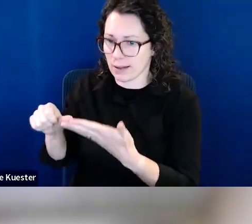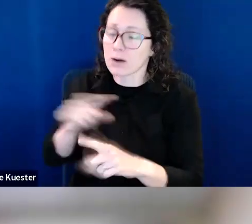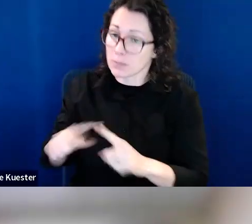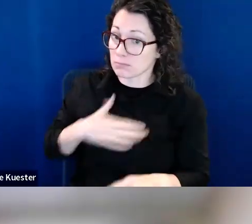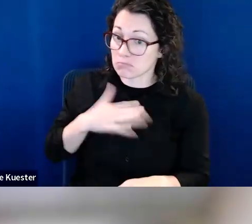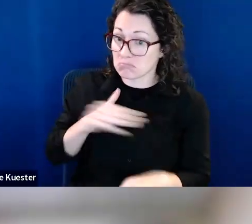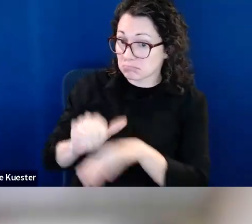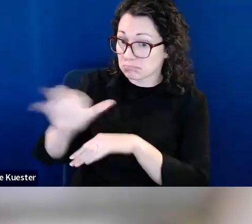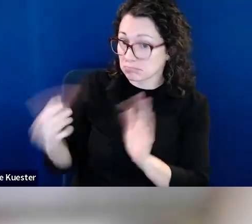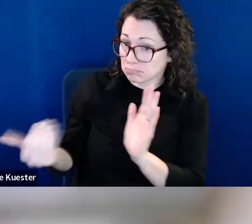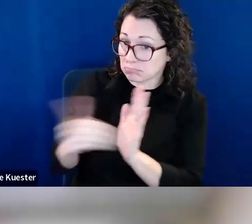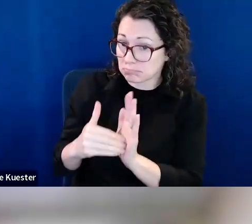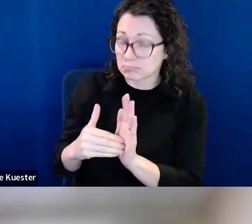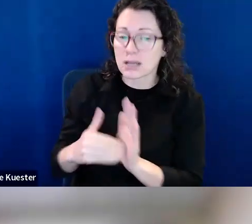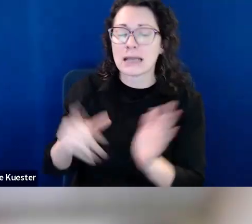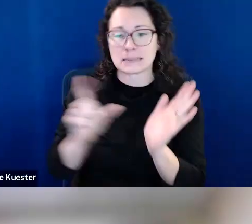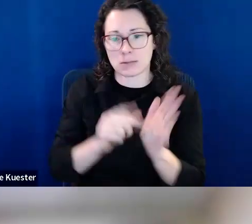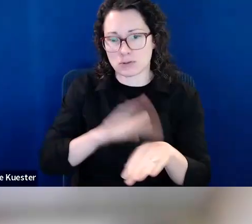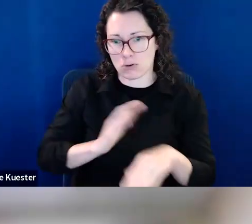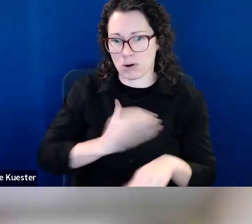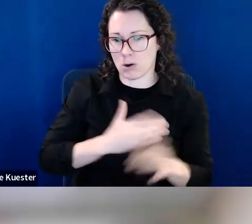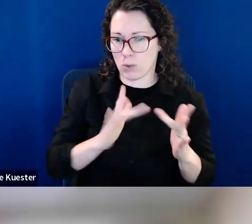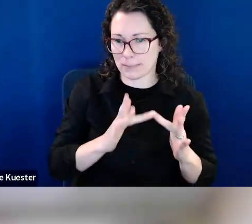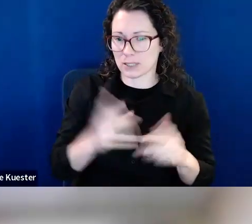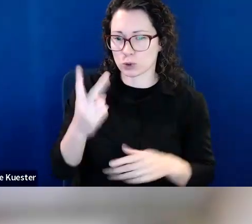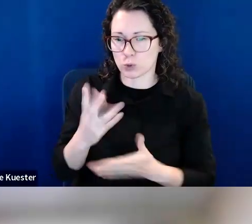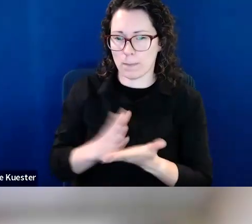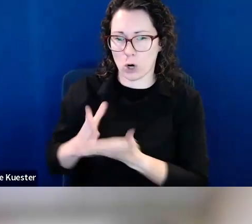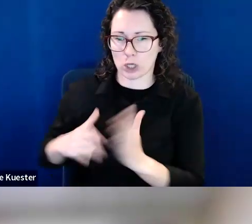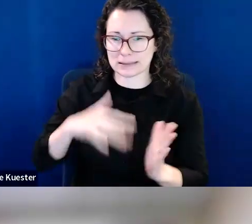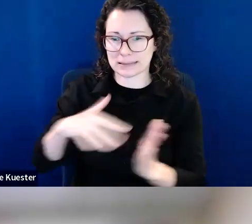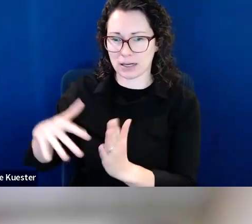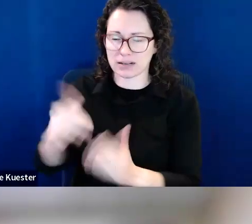that again. It is published on our website. It's a two-part study. It was over 18 months.